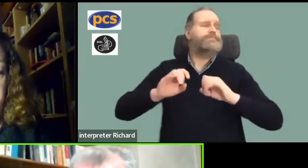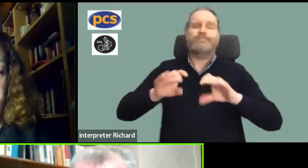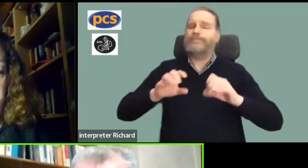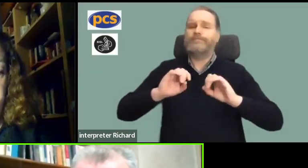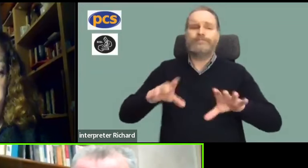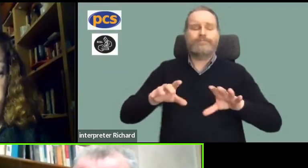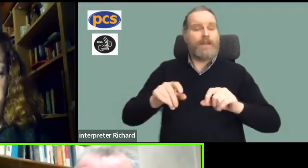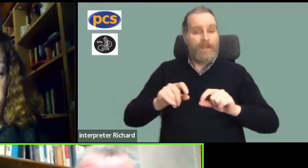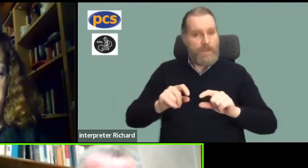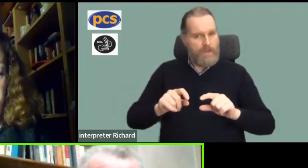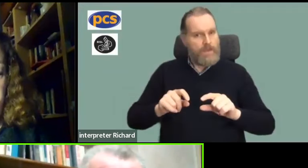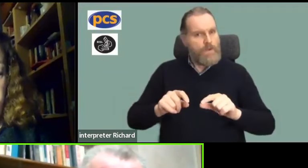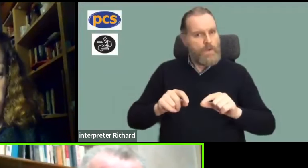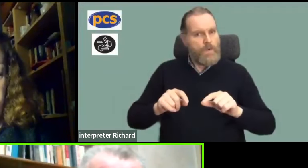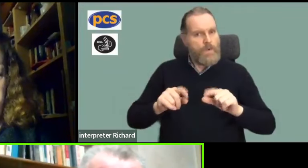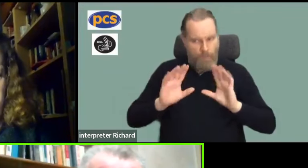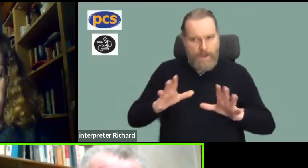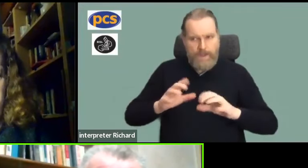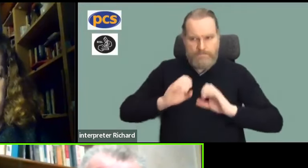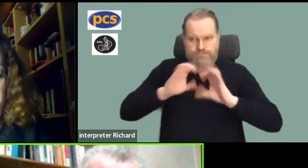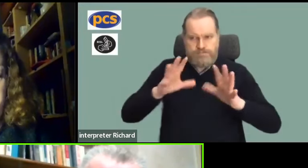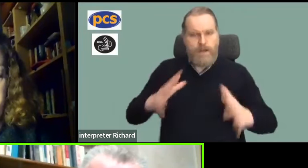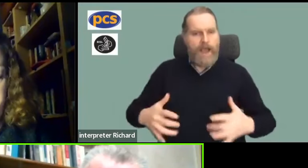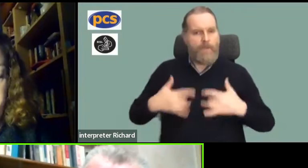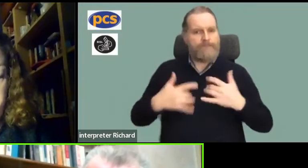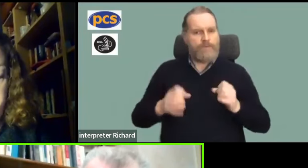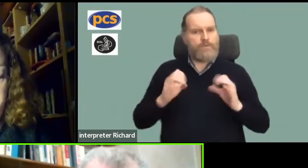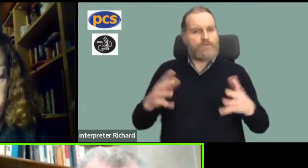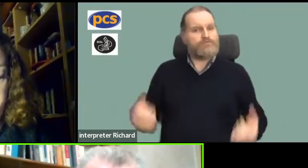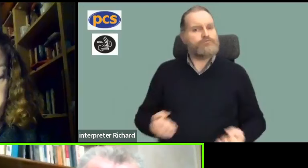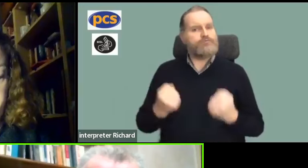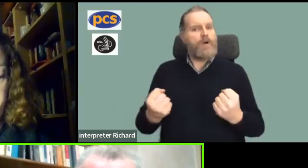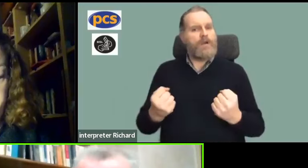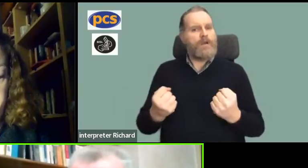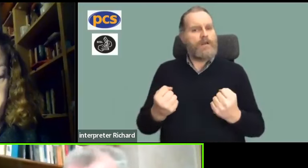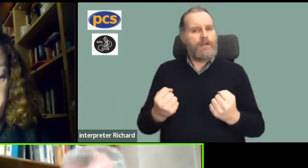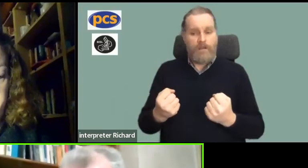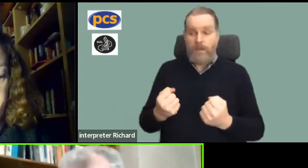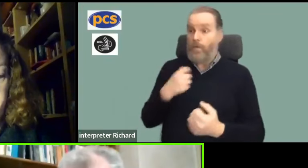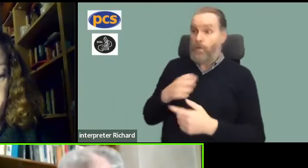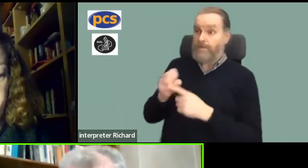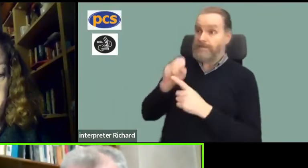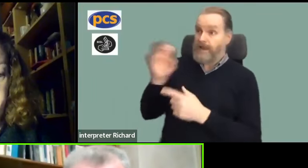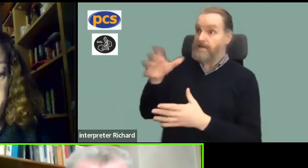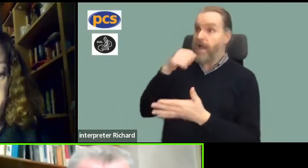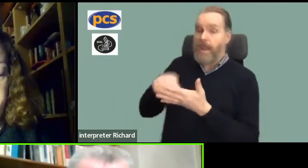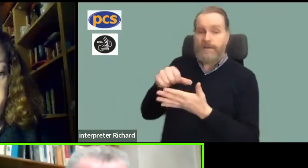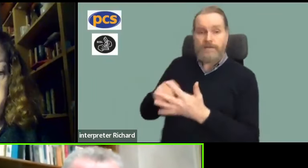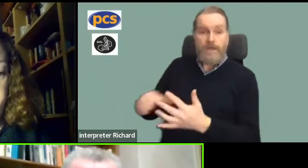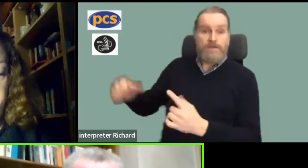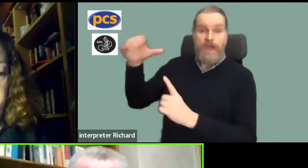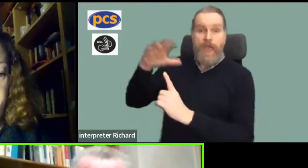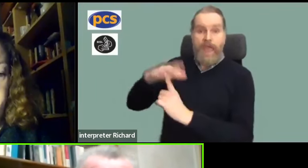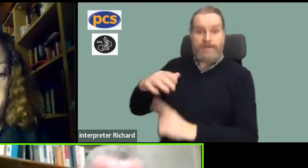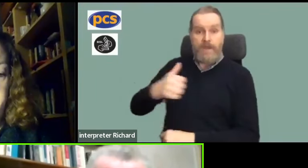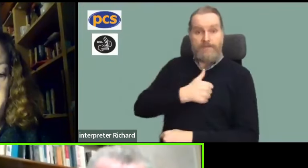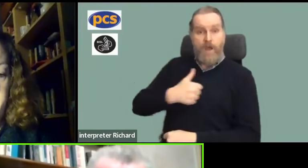just to to make it clear make it clear. The people kind of misrepresent what this action is about We've written to the head of the